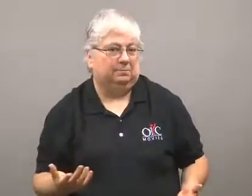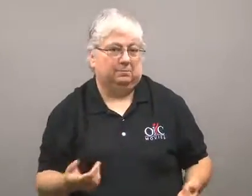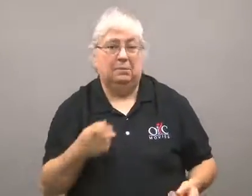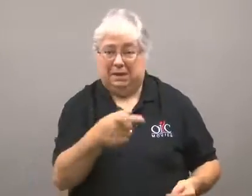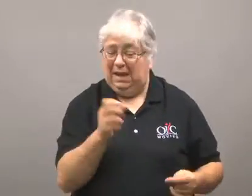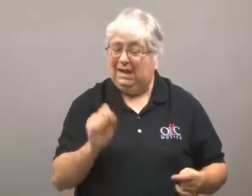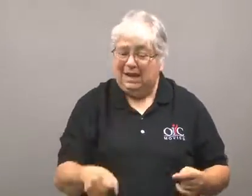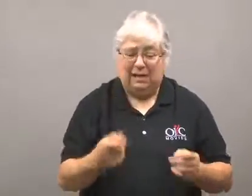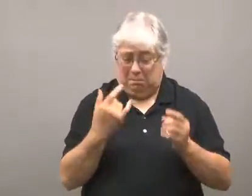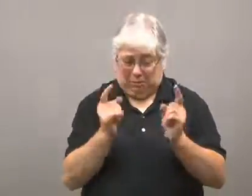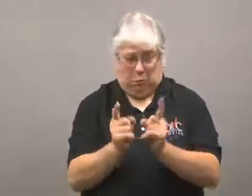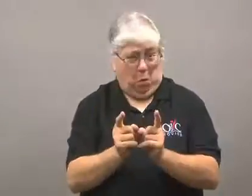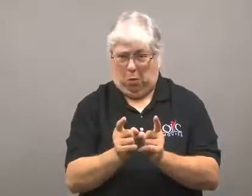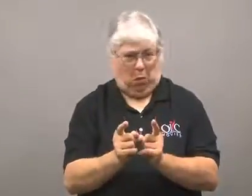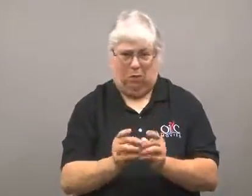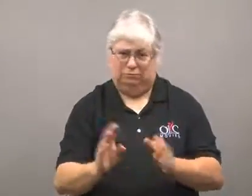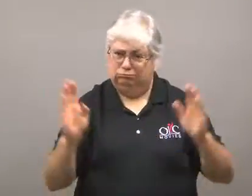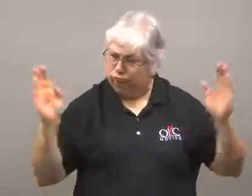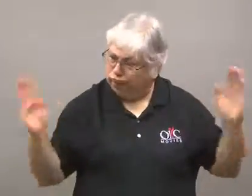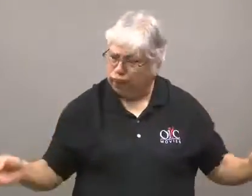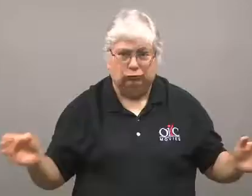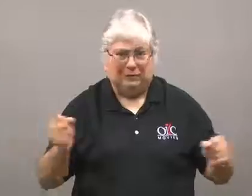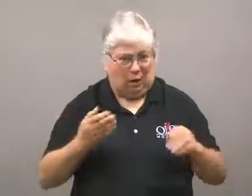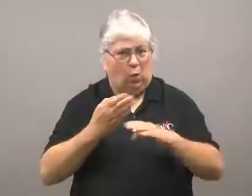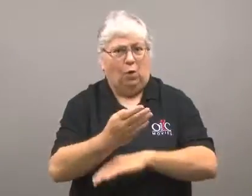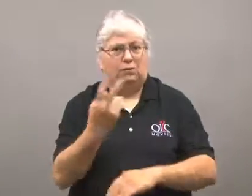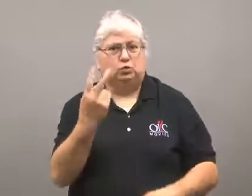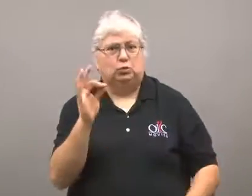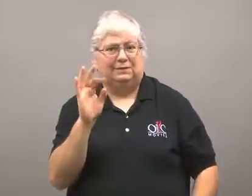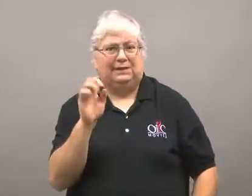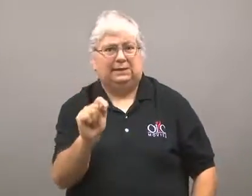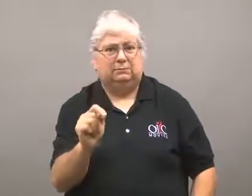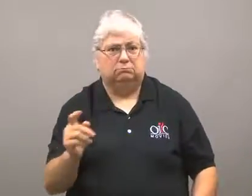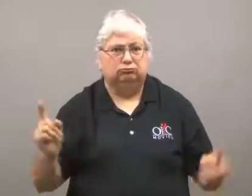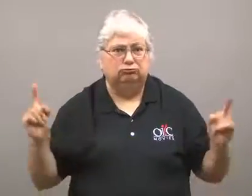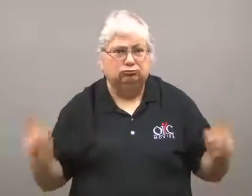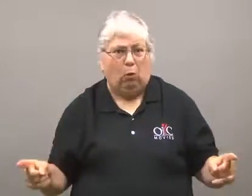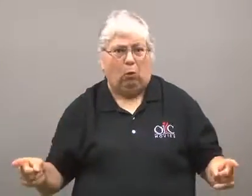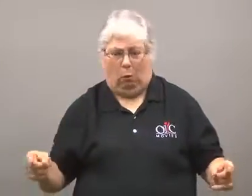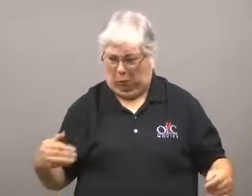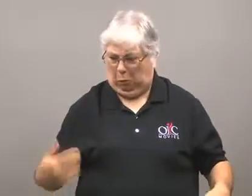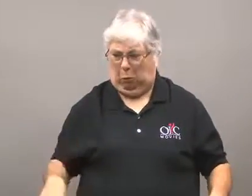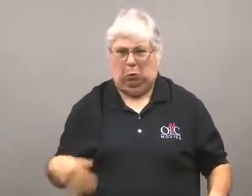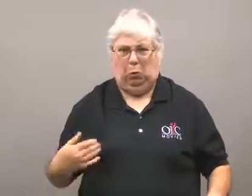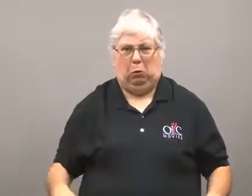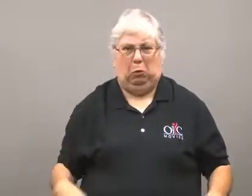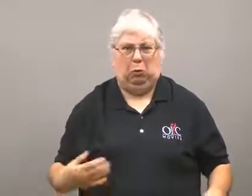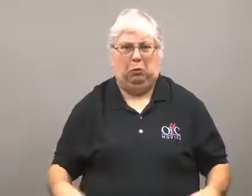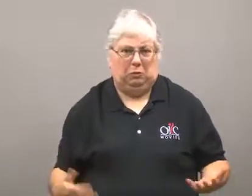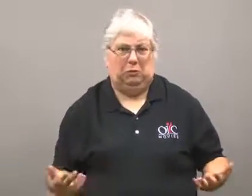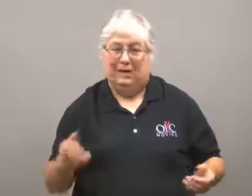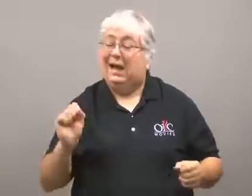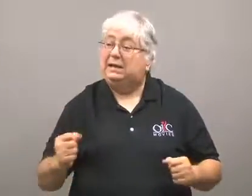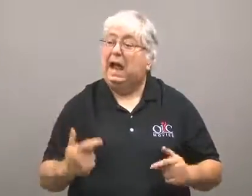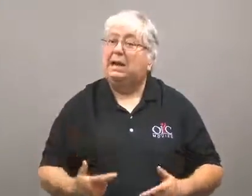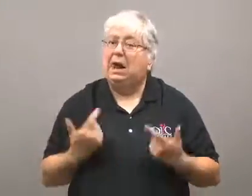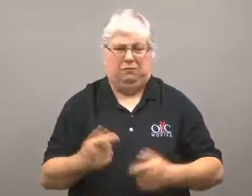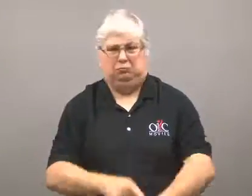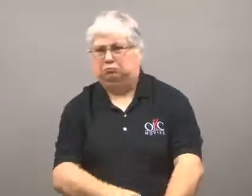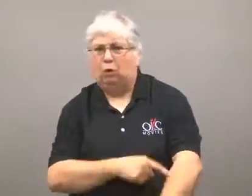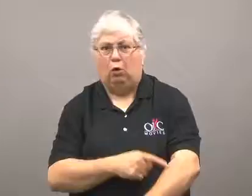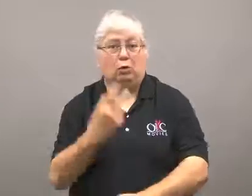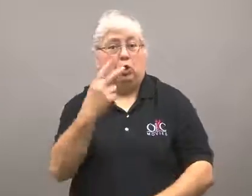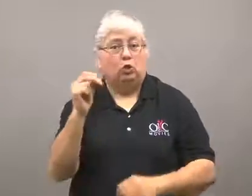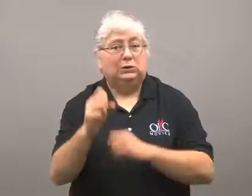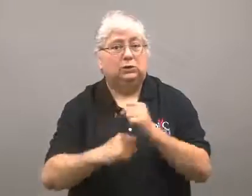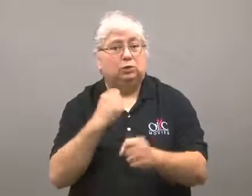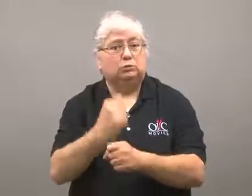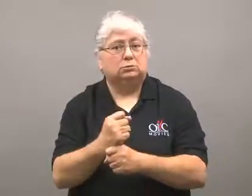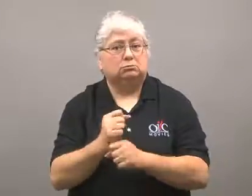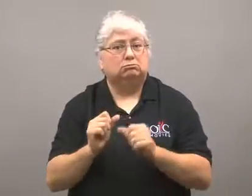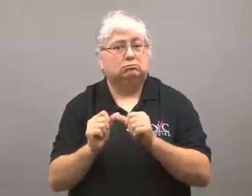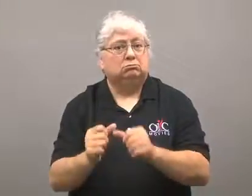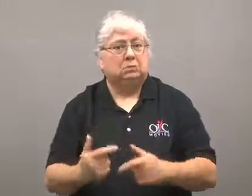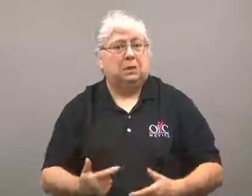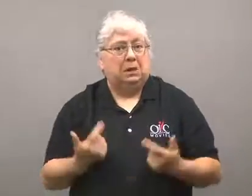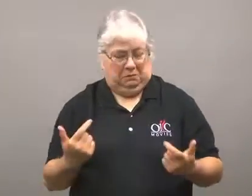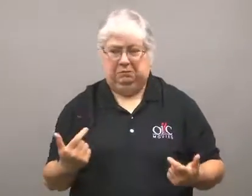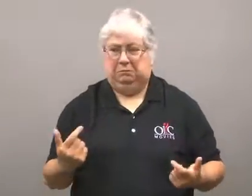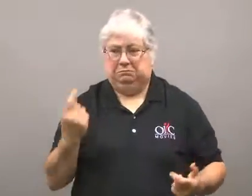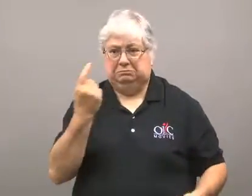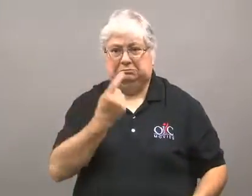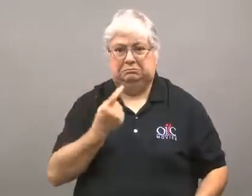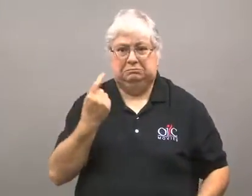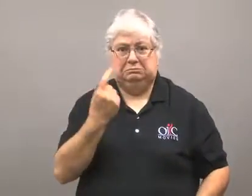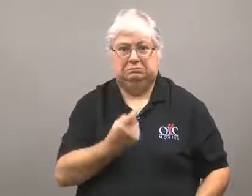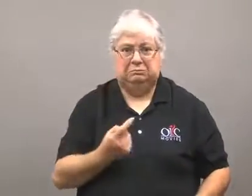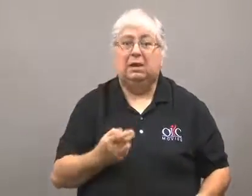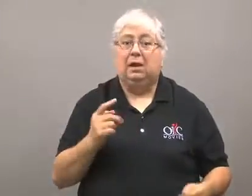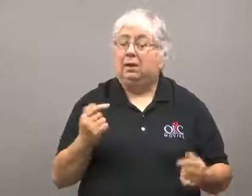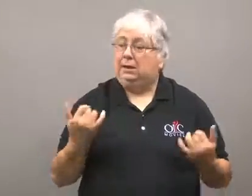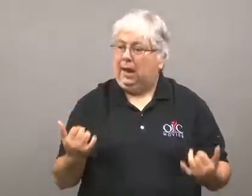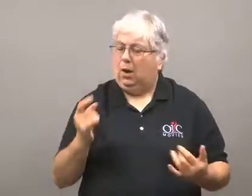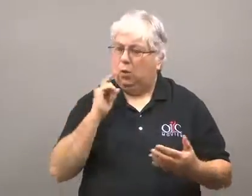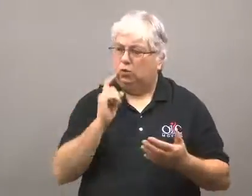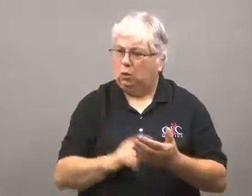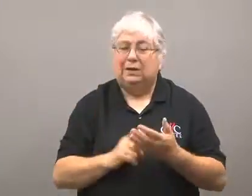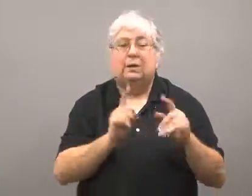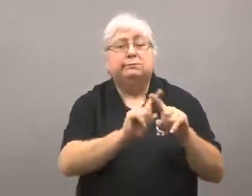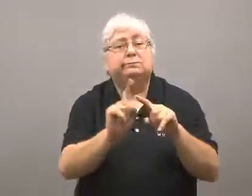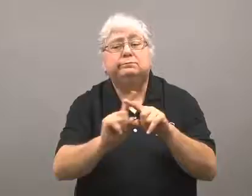They're not tiny, they can grow to over two feet long. Wow.